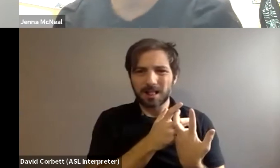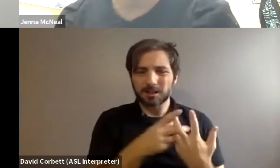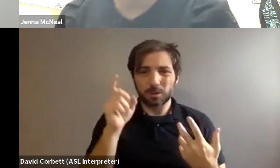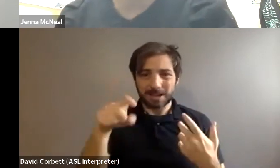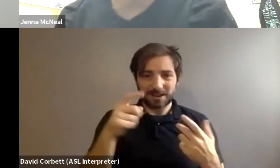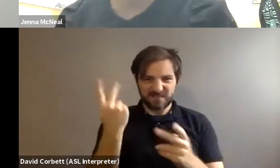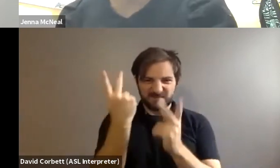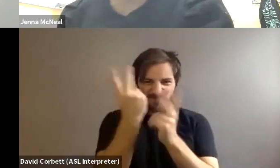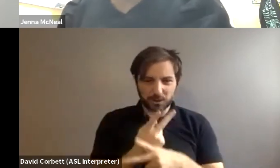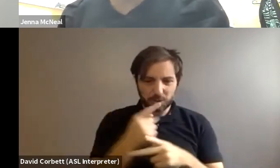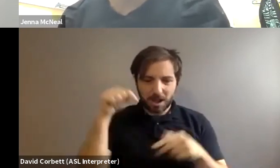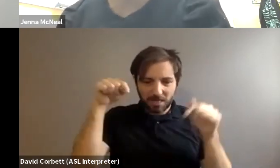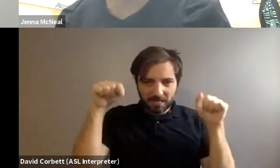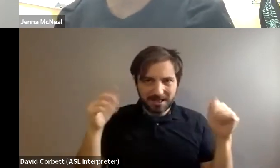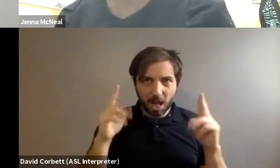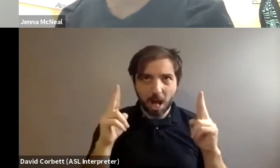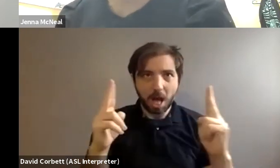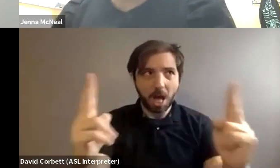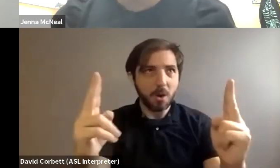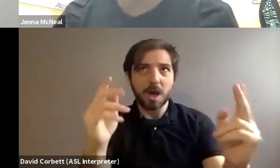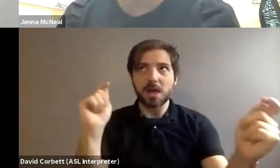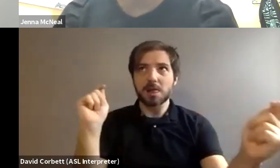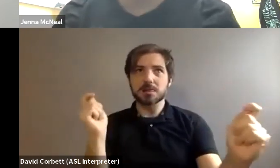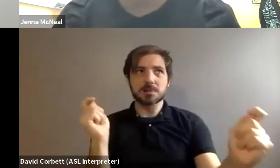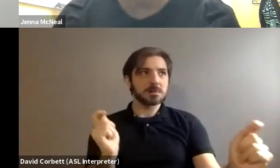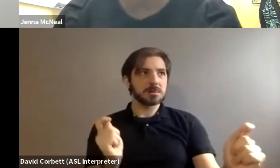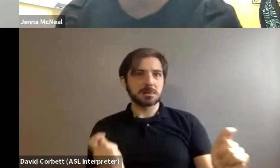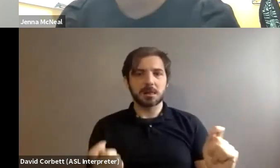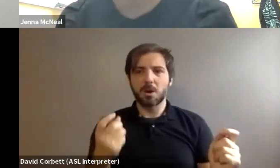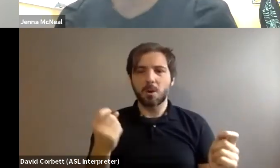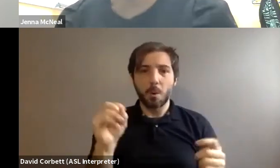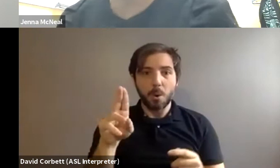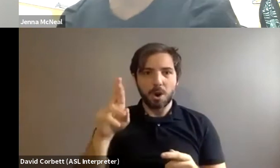in a way or we would need to figure out another way to get down the steps or you know but